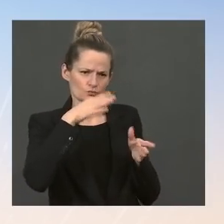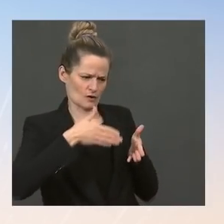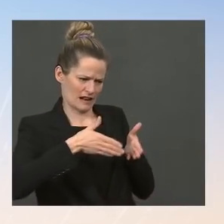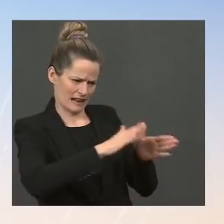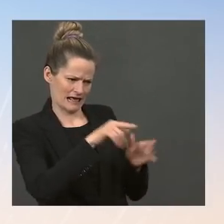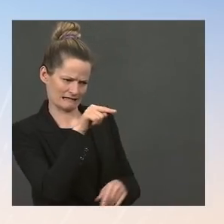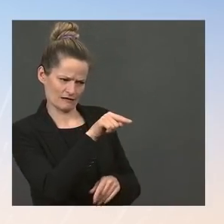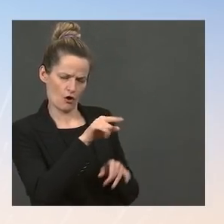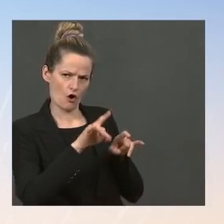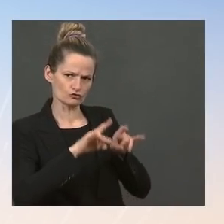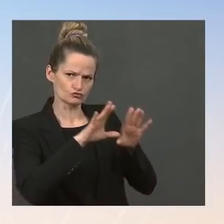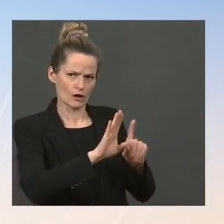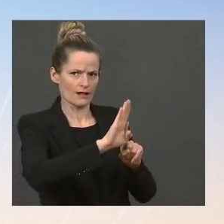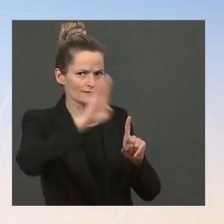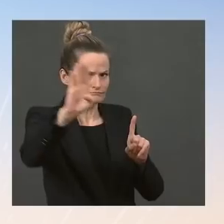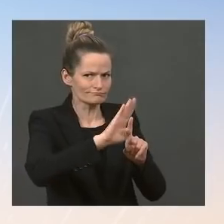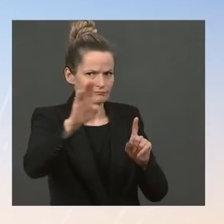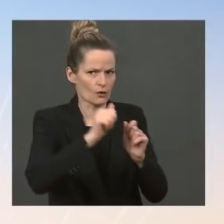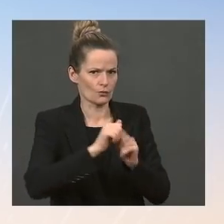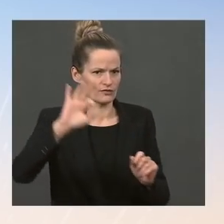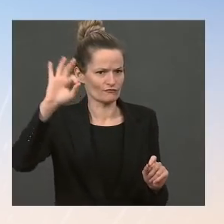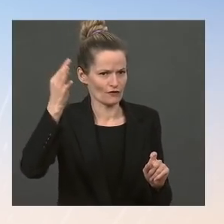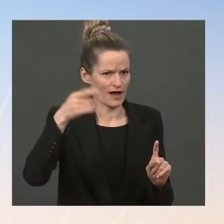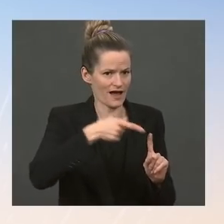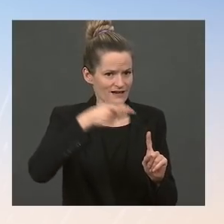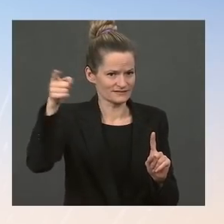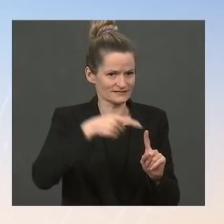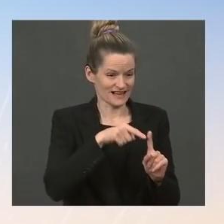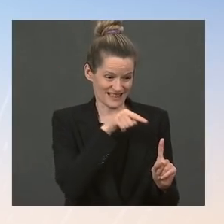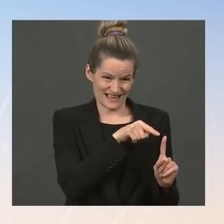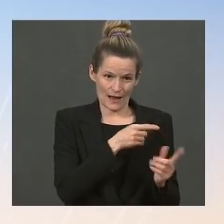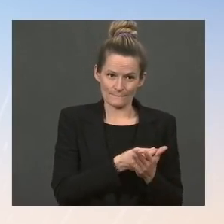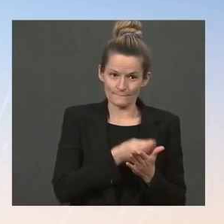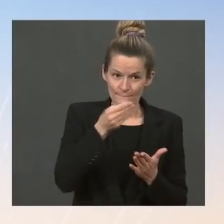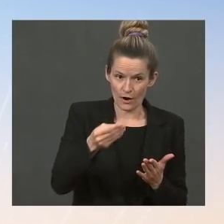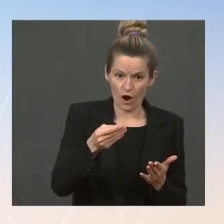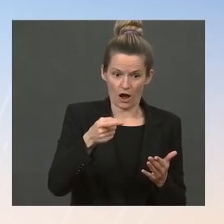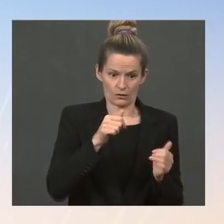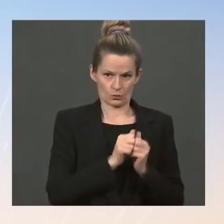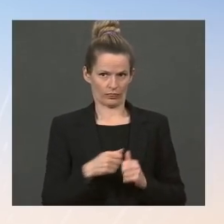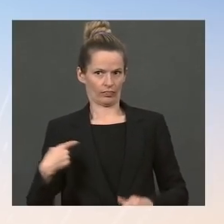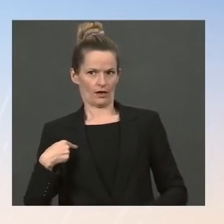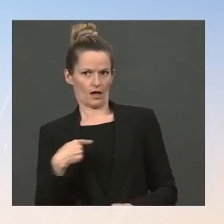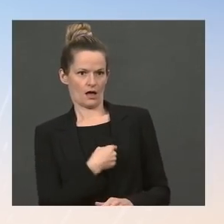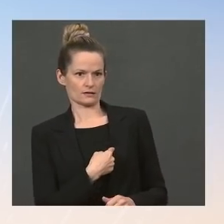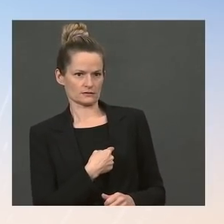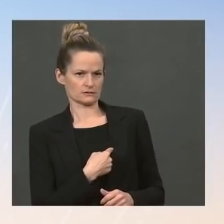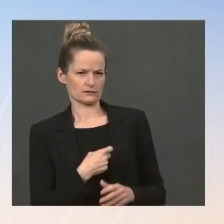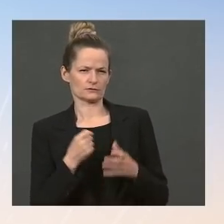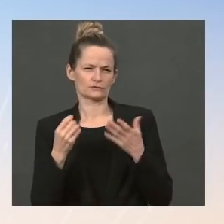or why they purchased this technology. We cooperate closely with France. As the President said yesterday,